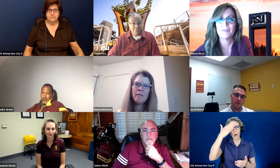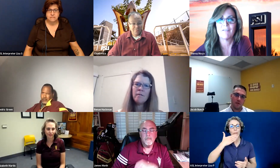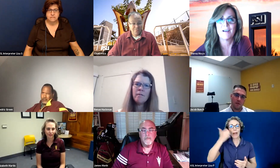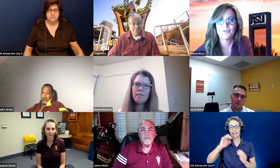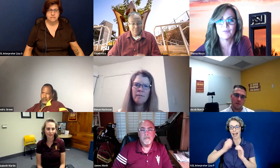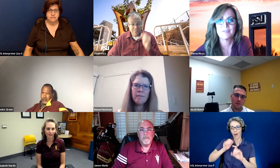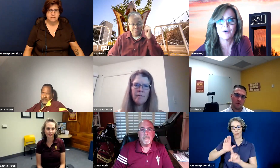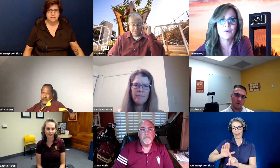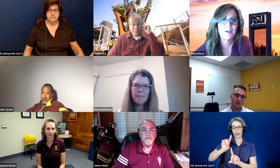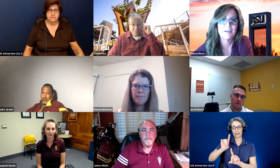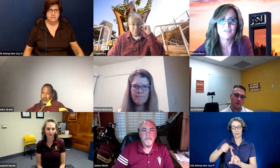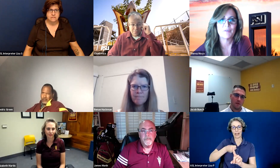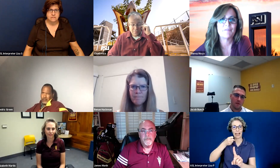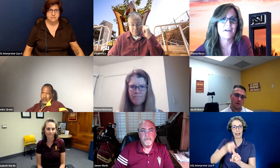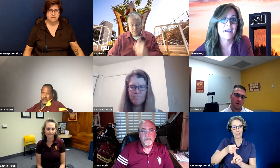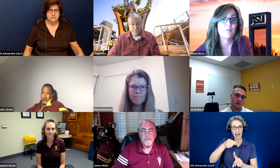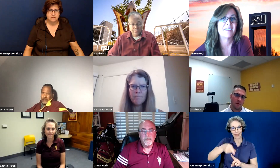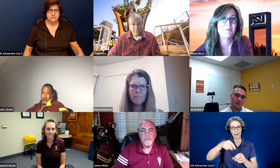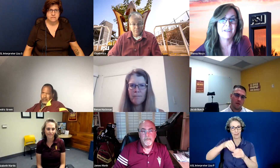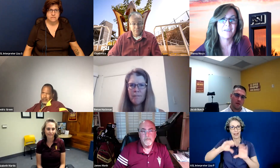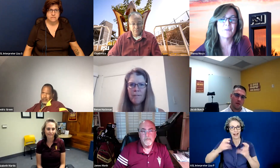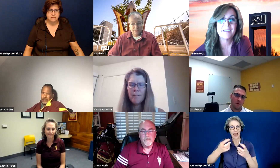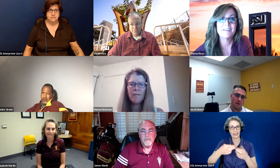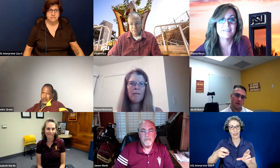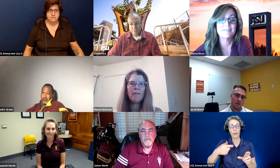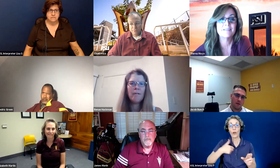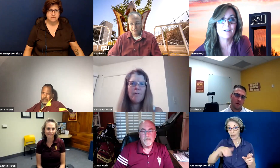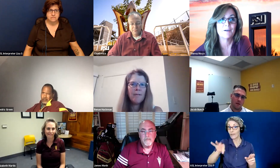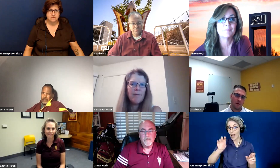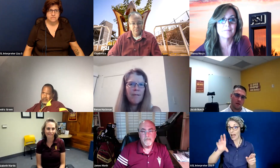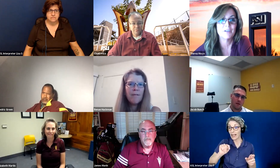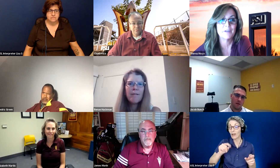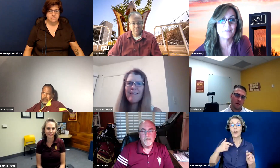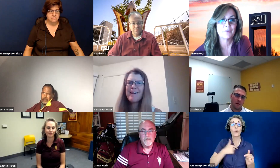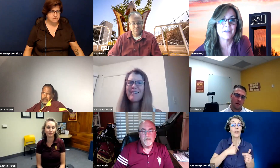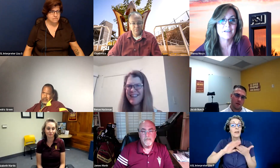them in the classroom. So, we find out, we get really in depth conversations